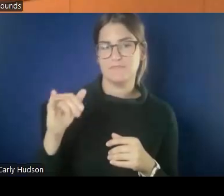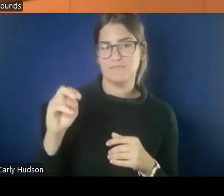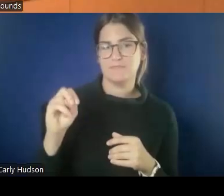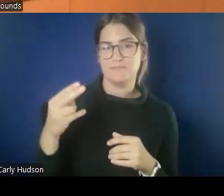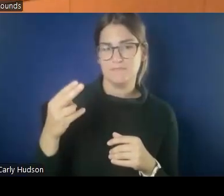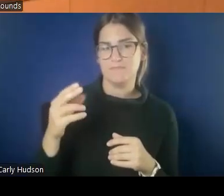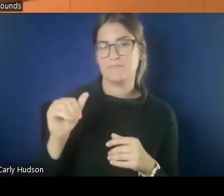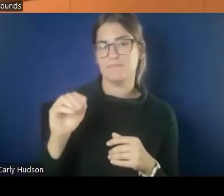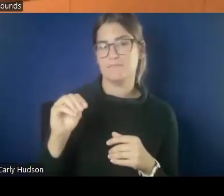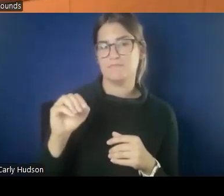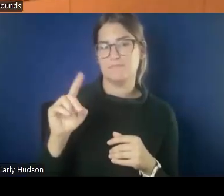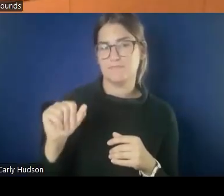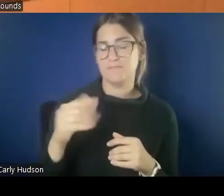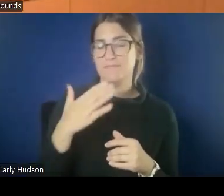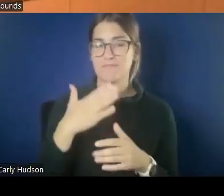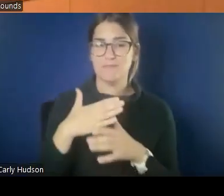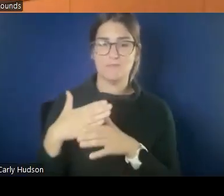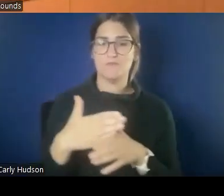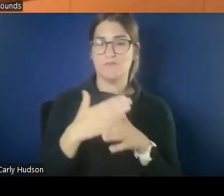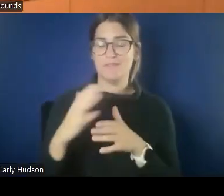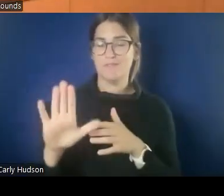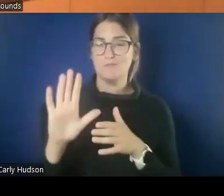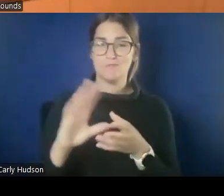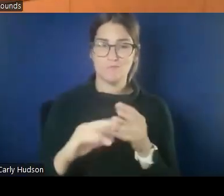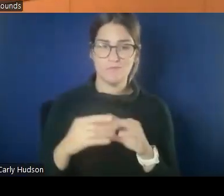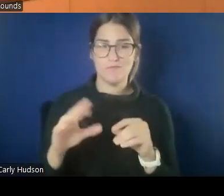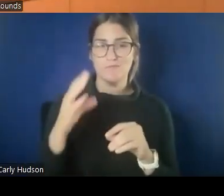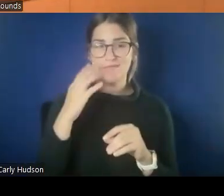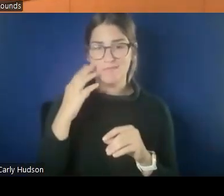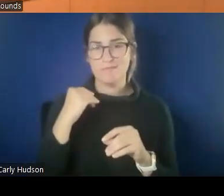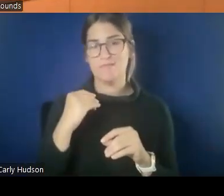sharing your individual and Collective stories and experiences it is truly a gift your presence